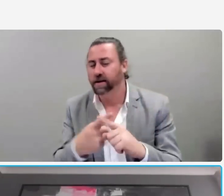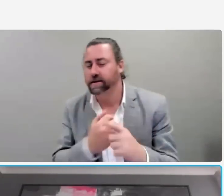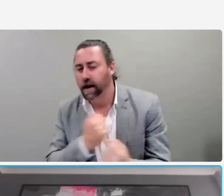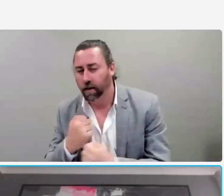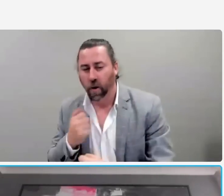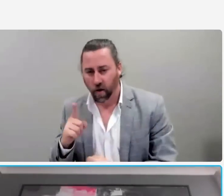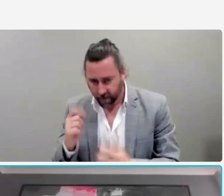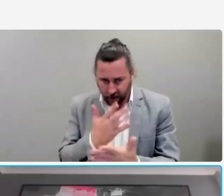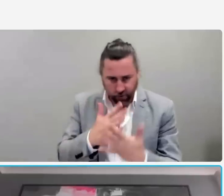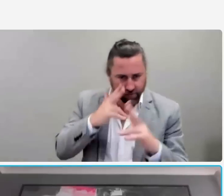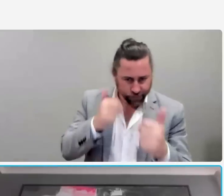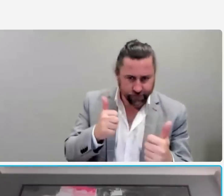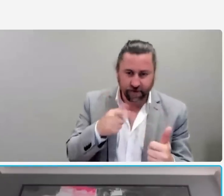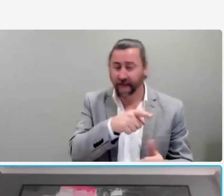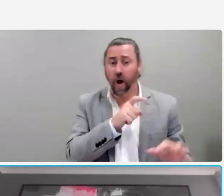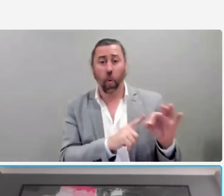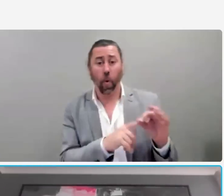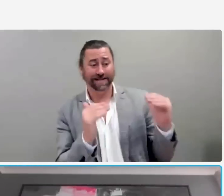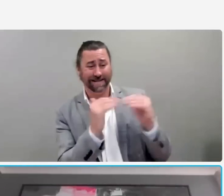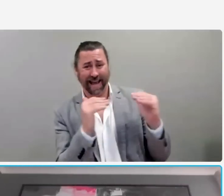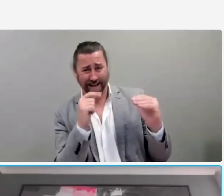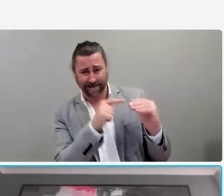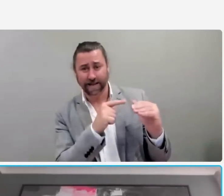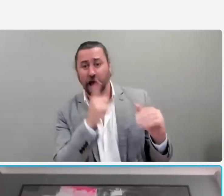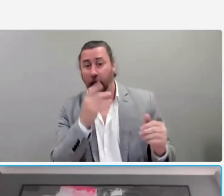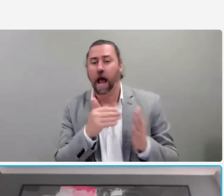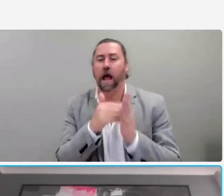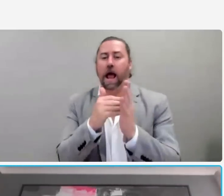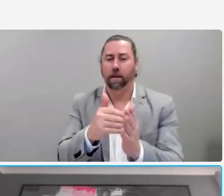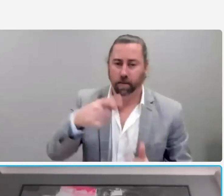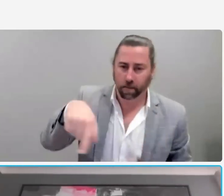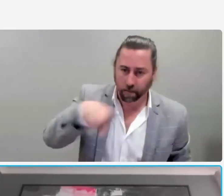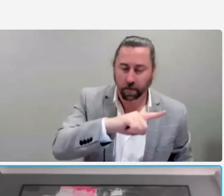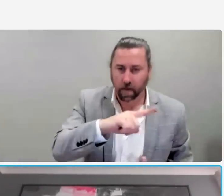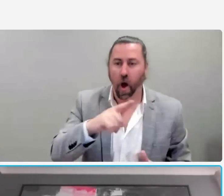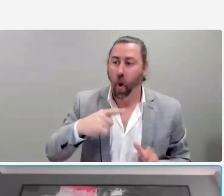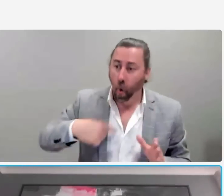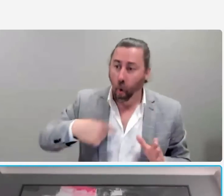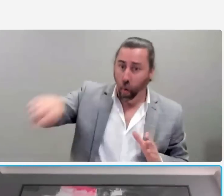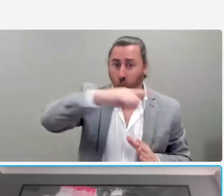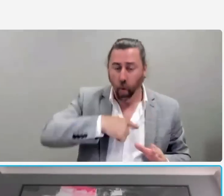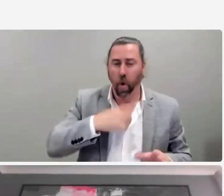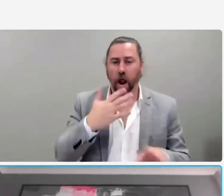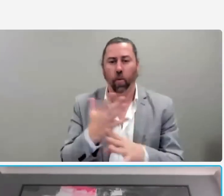standards does provide a significant step closer to that harmonised state.